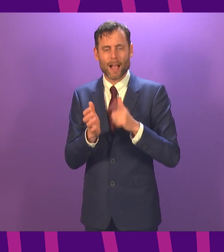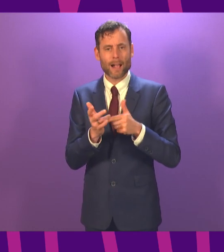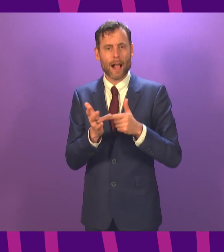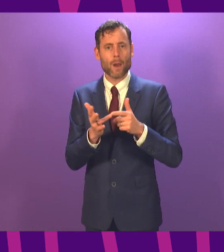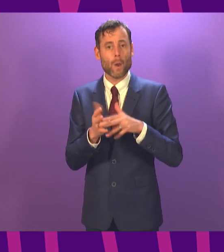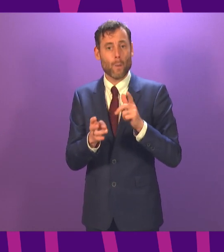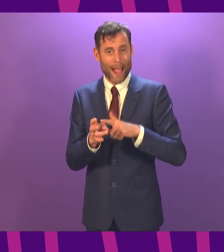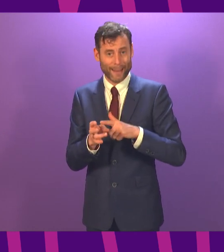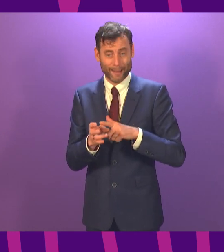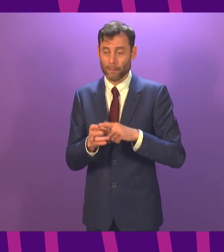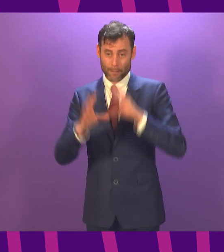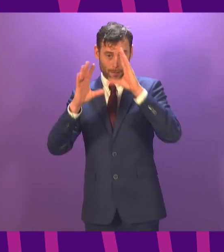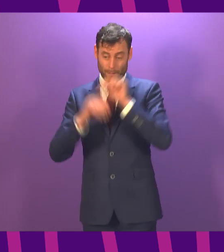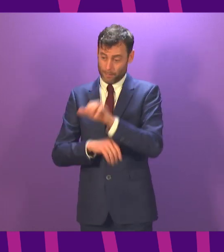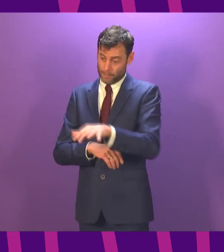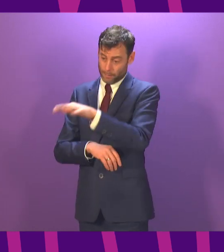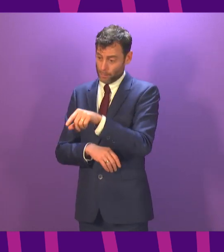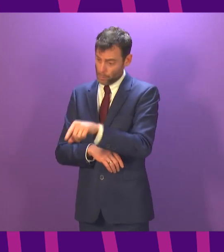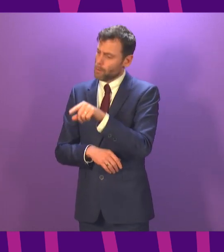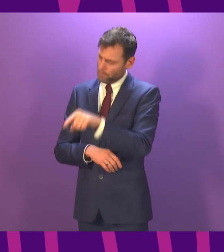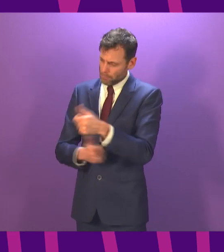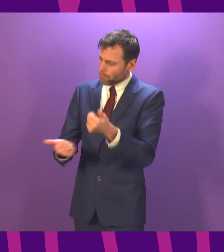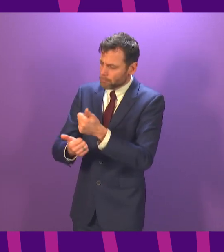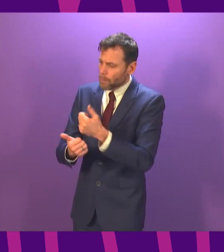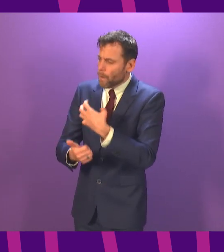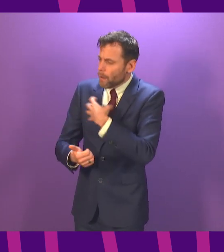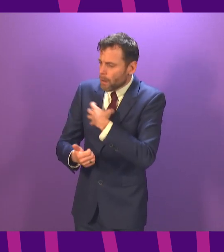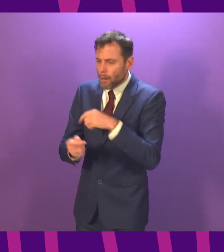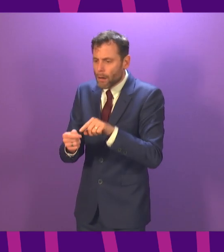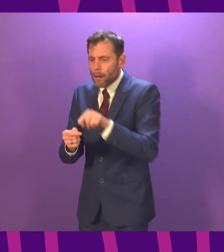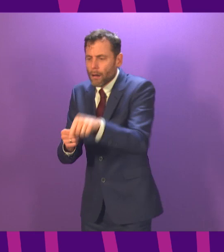constituents and others know that they can carry out essential daily tasks without fear or hindrance?